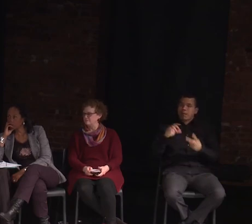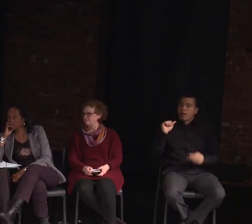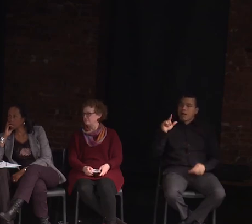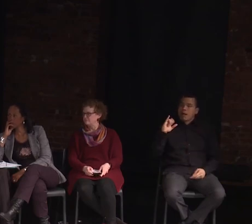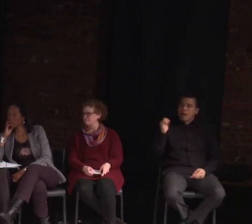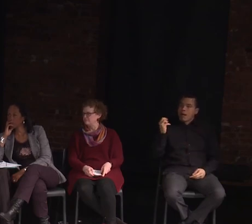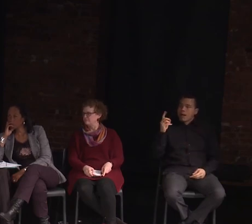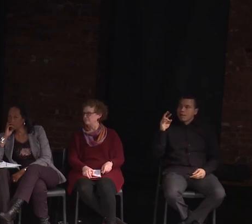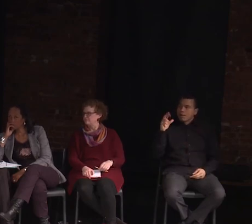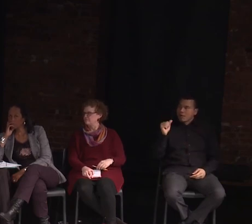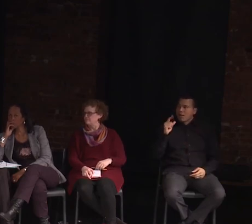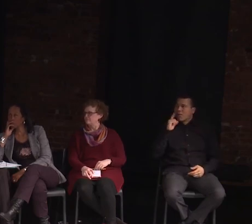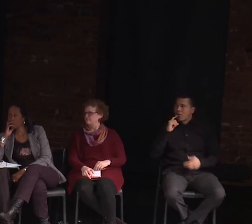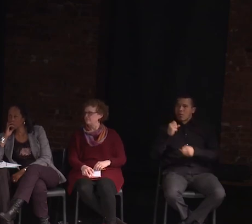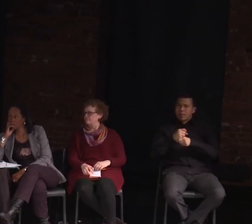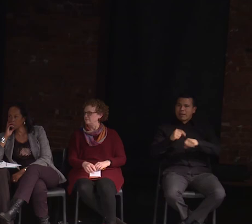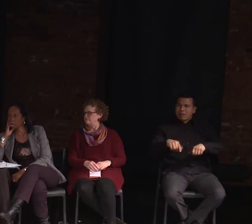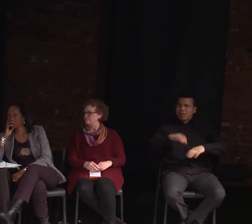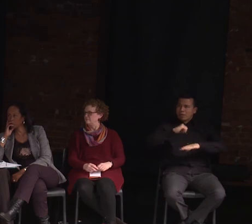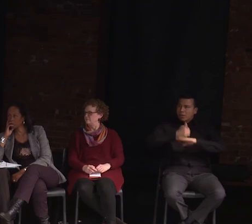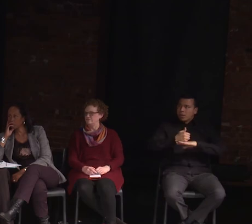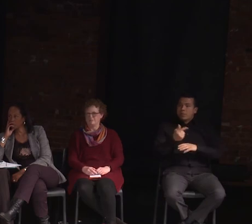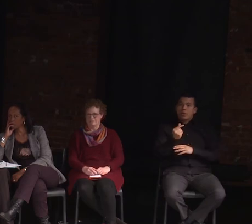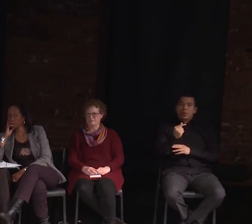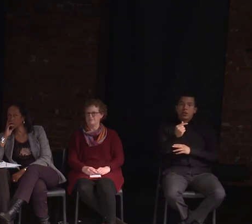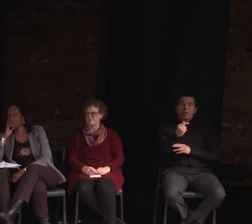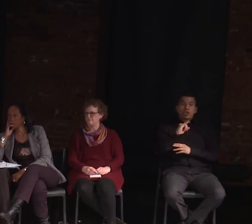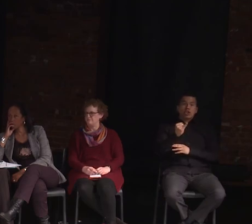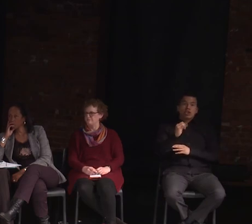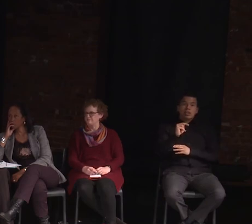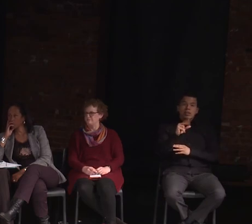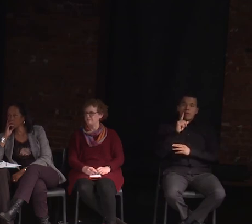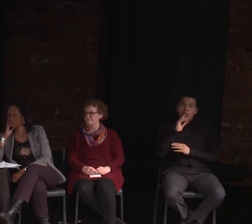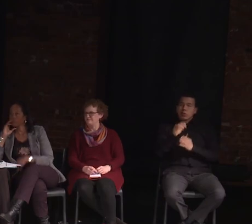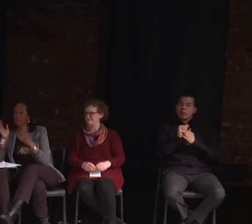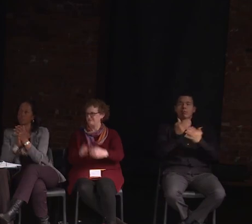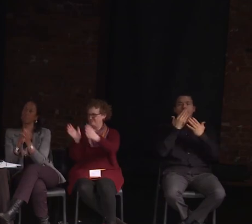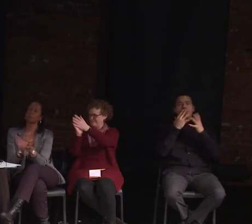of us and thank you for your leadership, Gina. Thank you so much. This has been a real pleasure. Thanks.